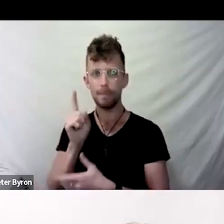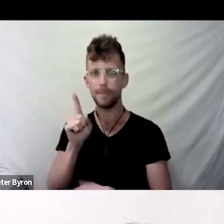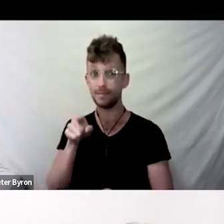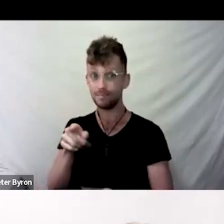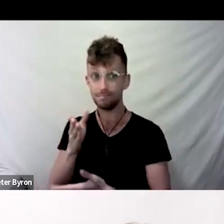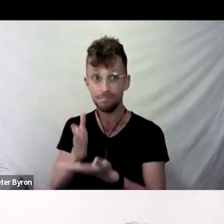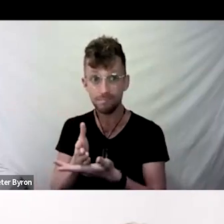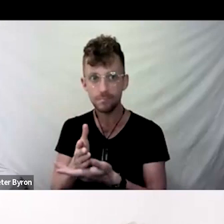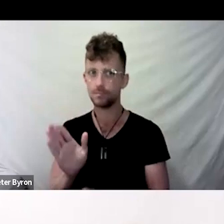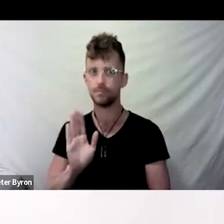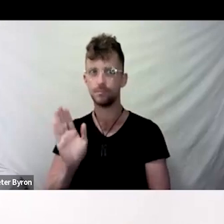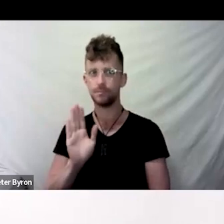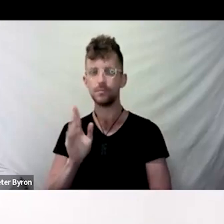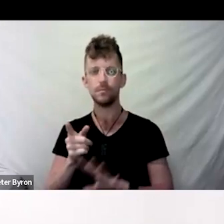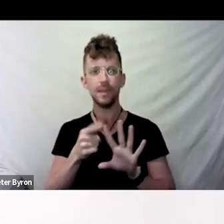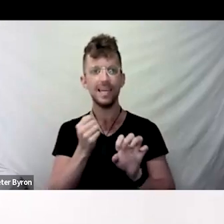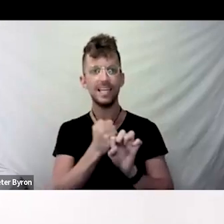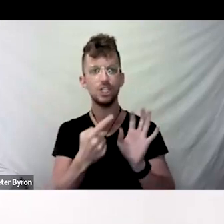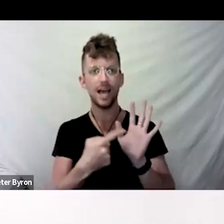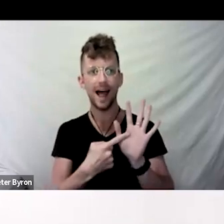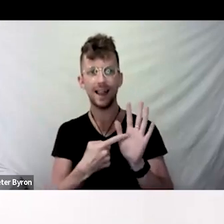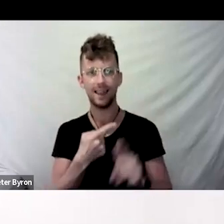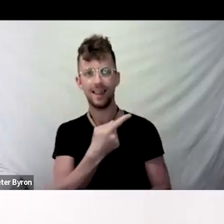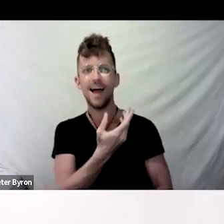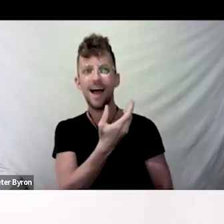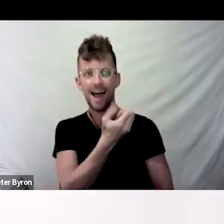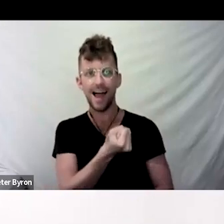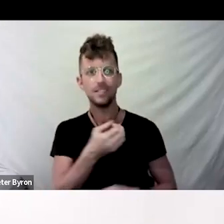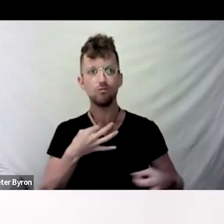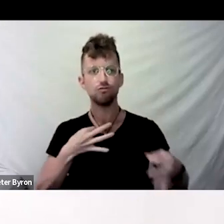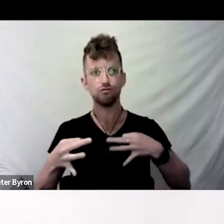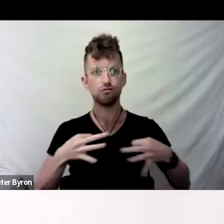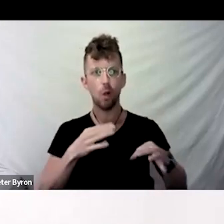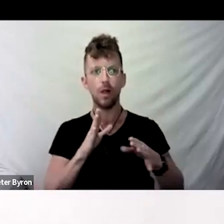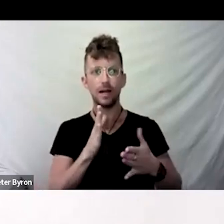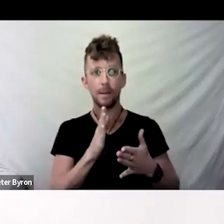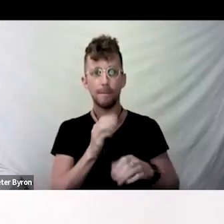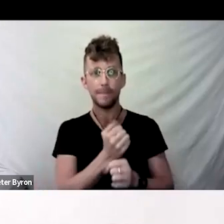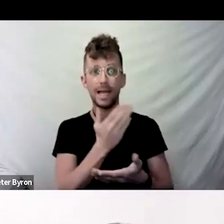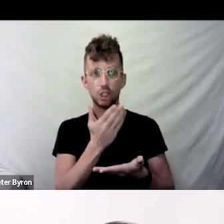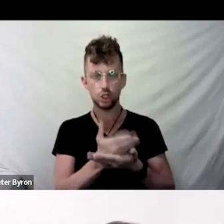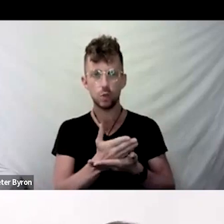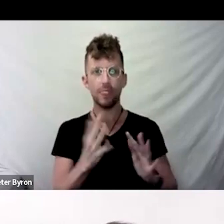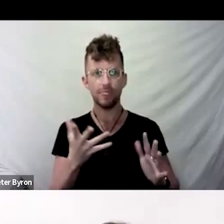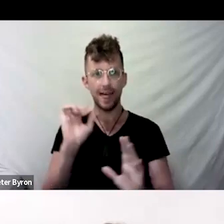have a role in ensuring that personal budgets are used for the overall purpose the money is made available for.